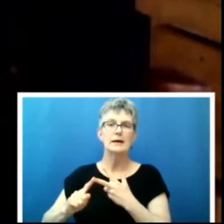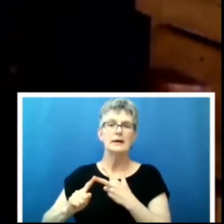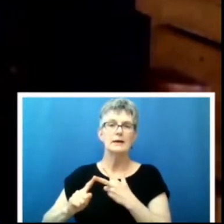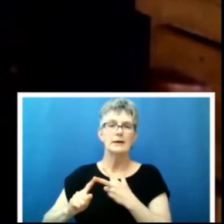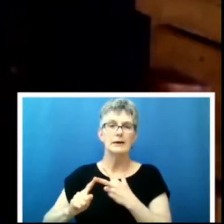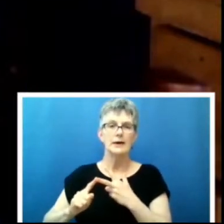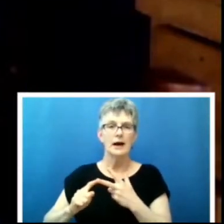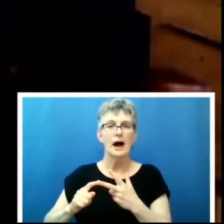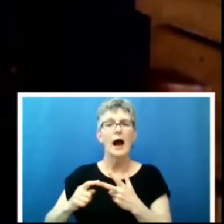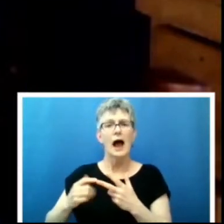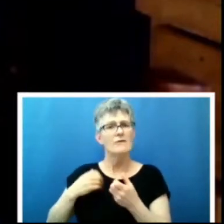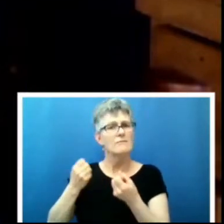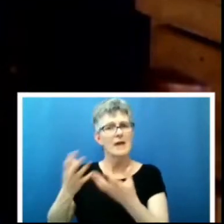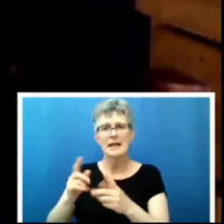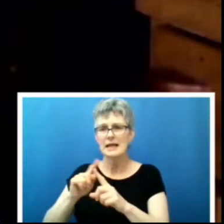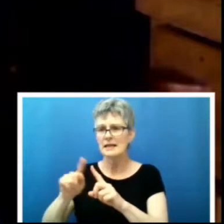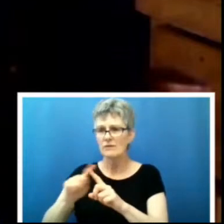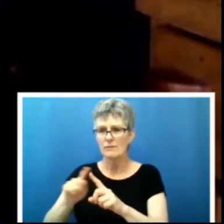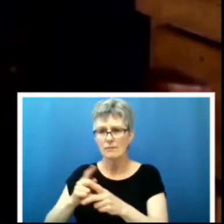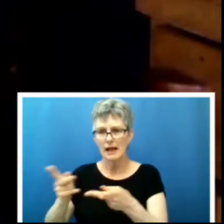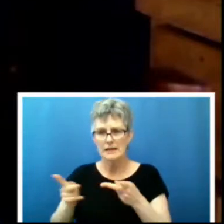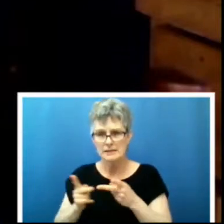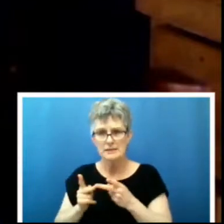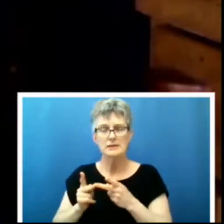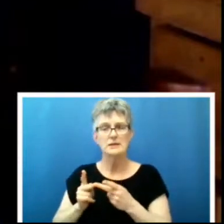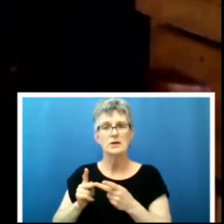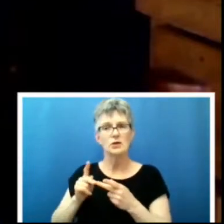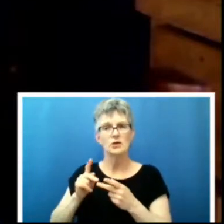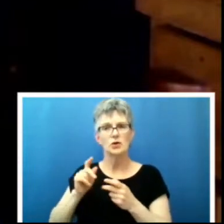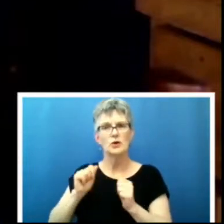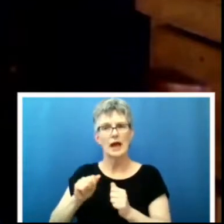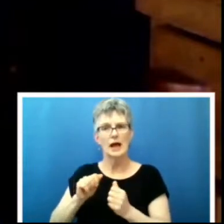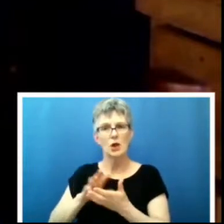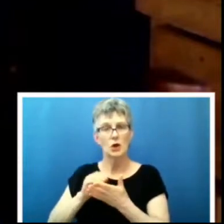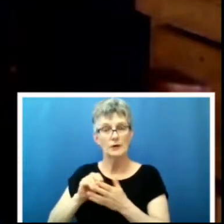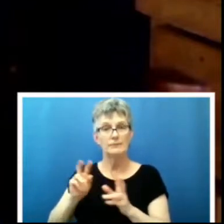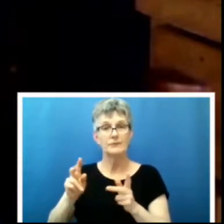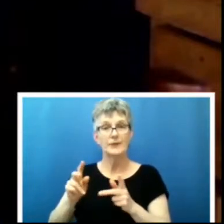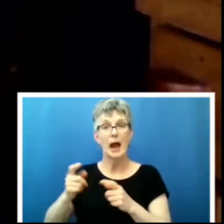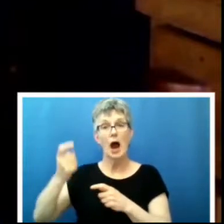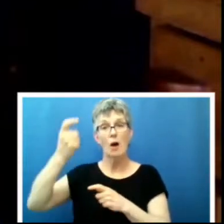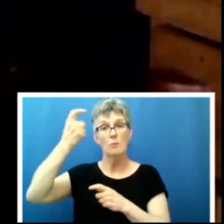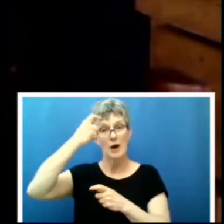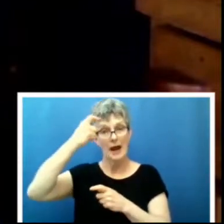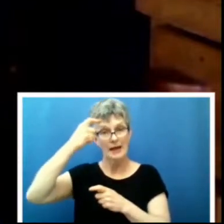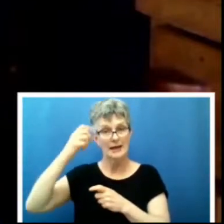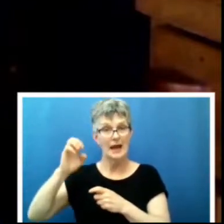They have many. There's Brain Education, BTZ, The Body and Brain